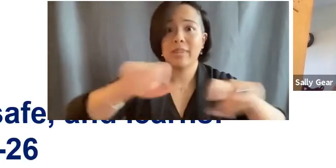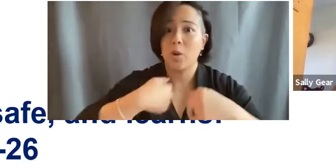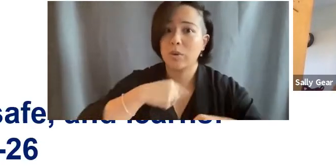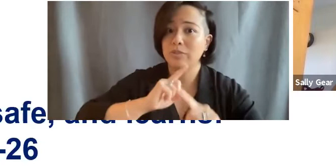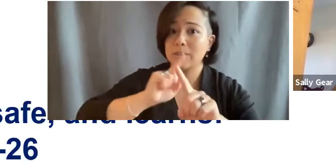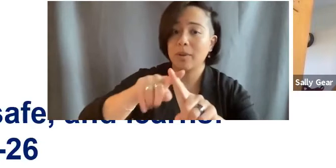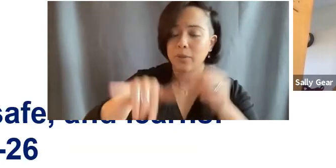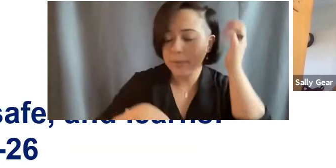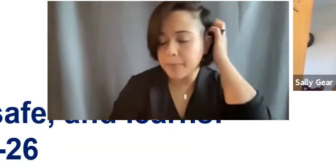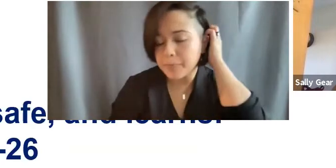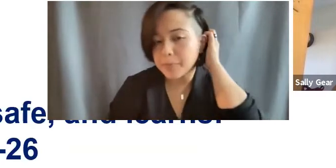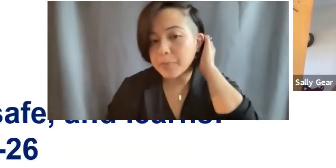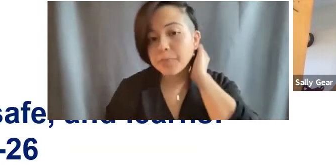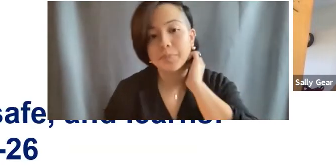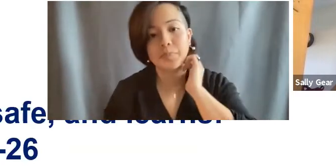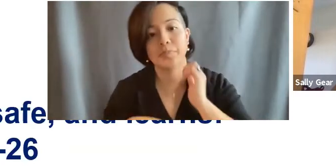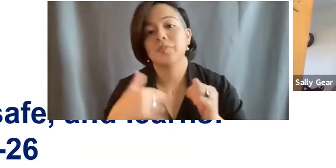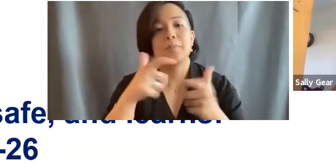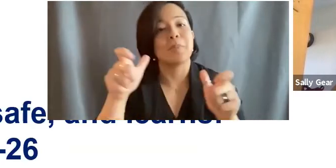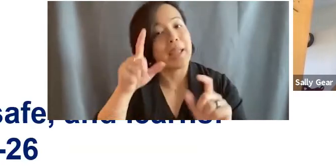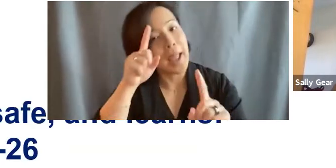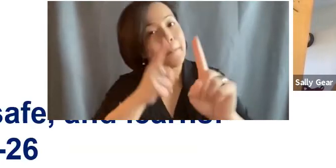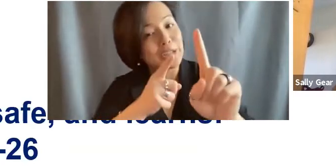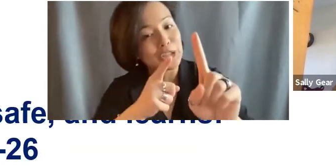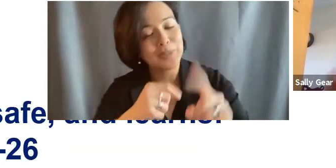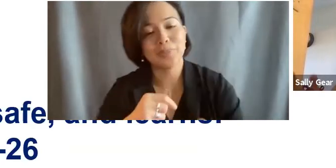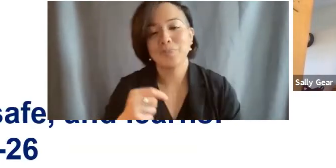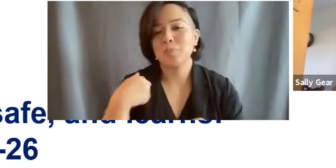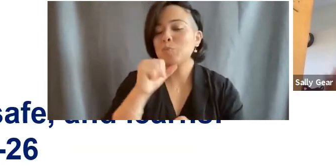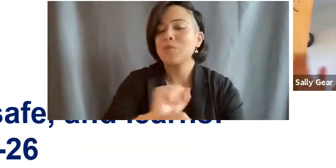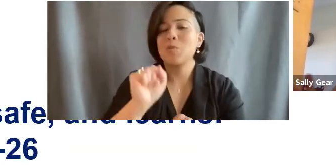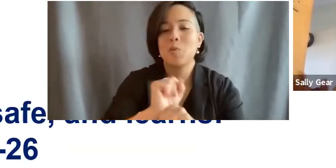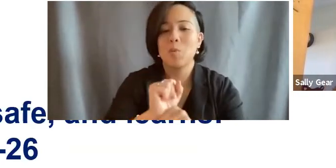And so, got a big ambition, we've worked with you with you and other